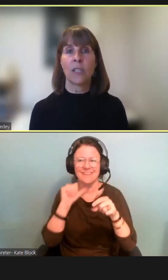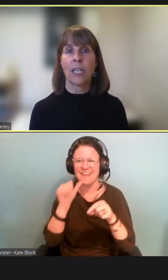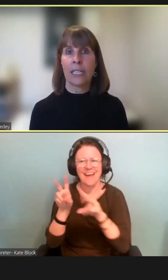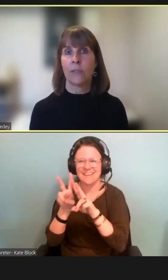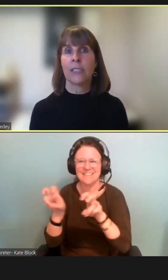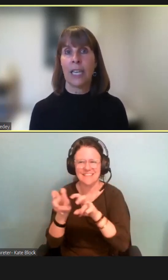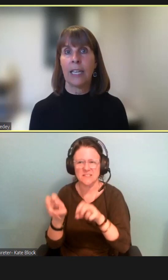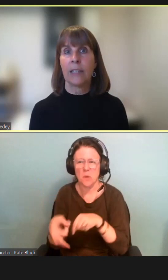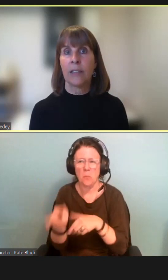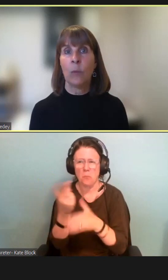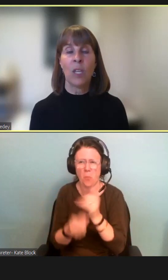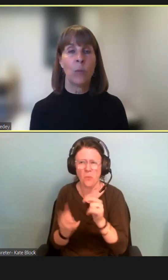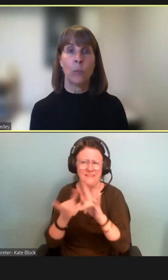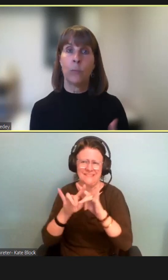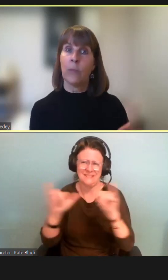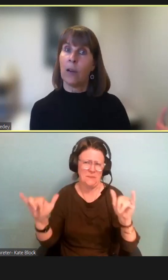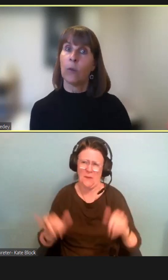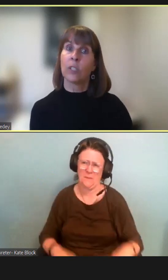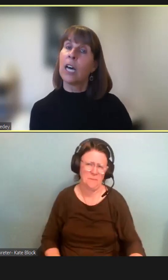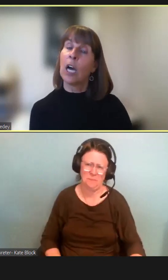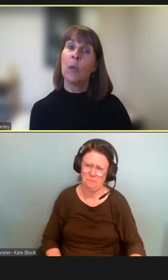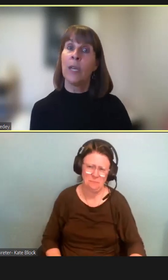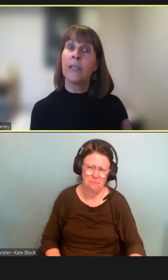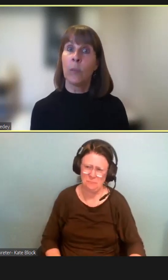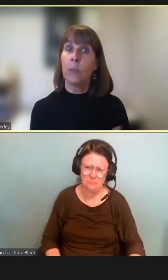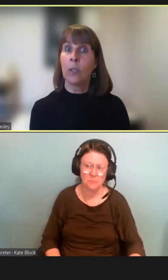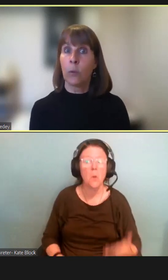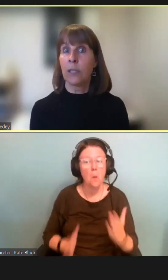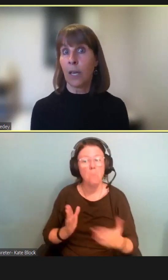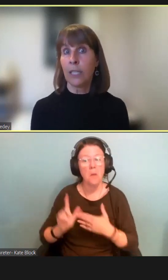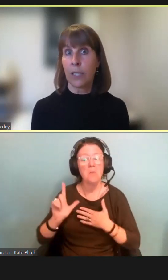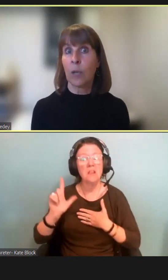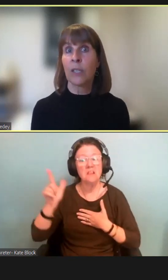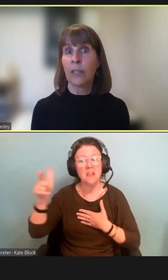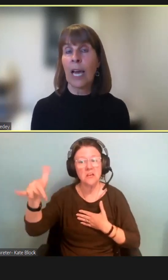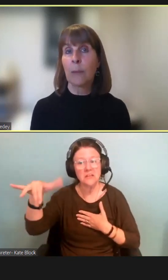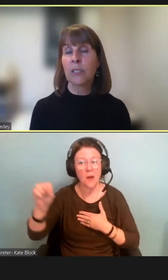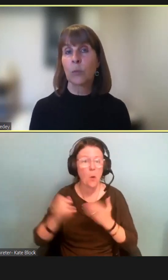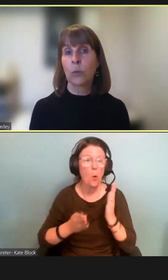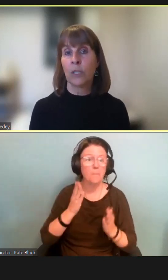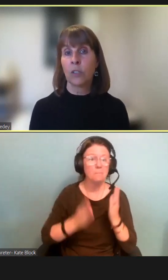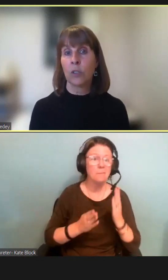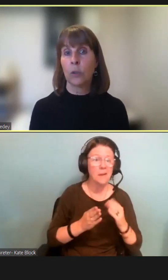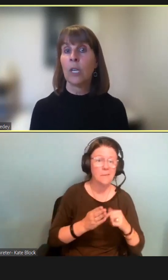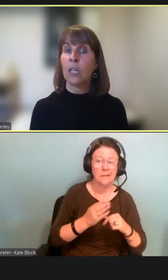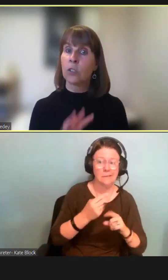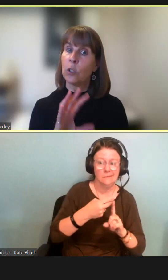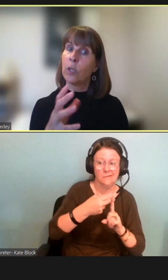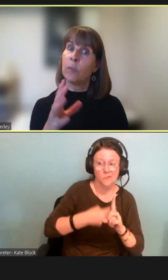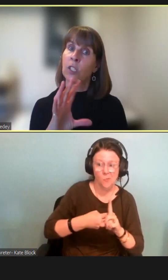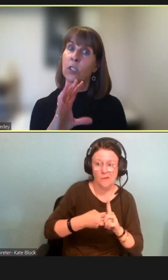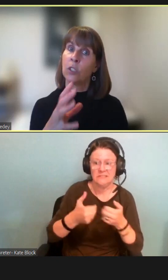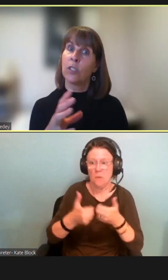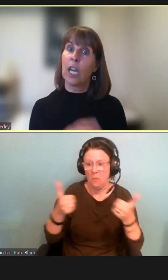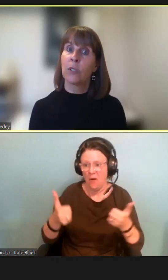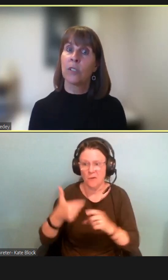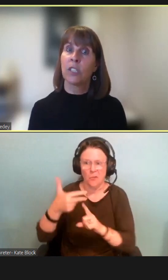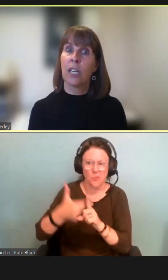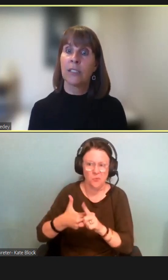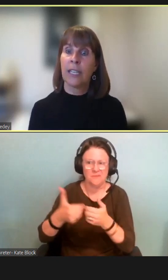given day they may be over time and there may be quite a lot of time that elapses between the two so you want to make sure you capture the child's age at